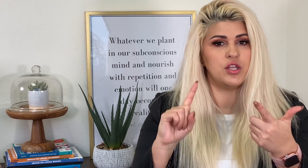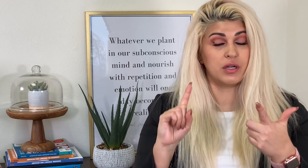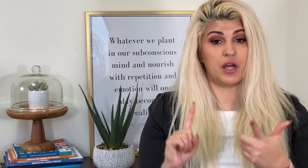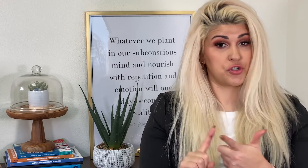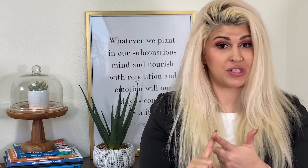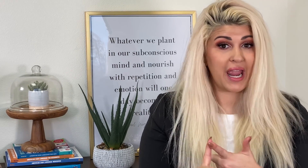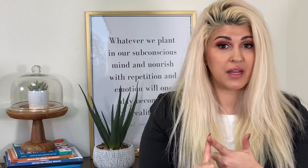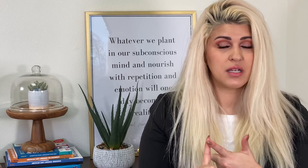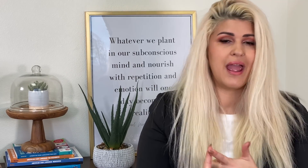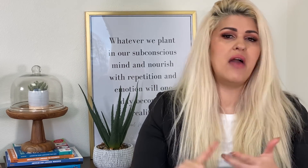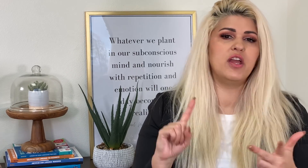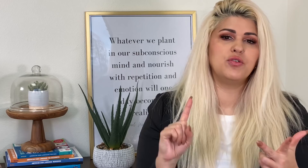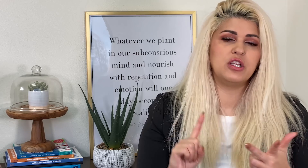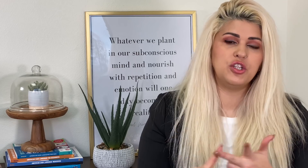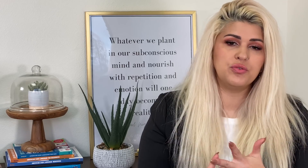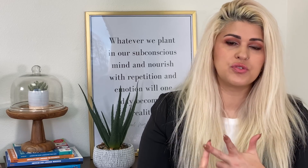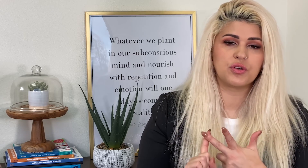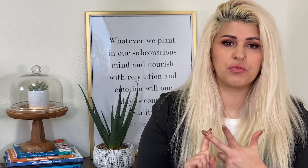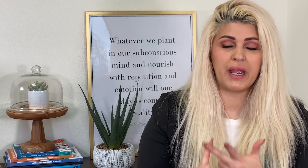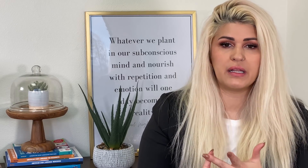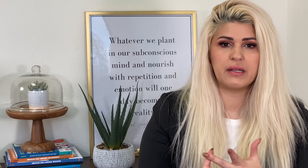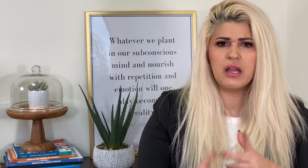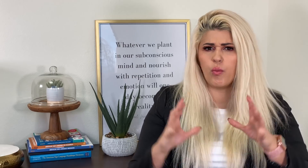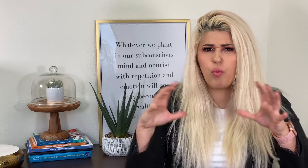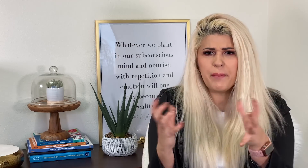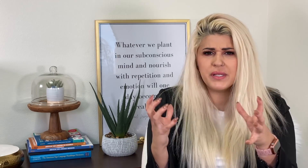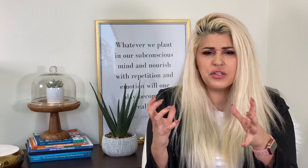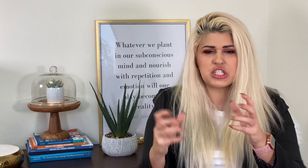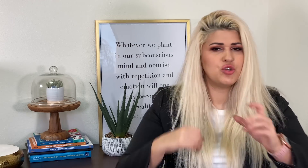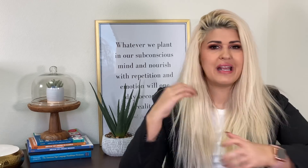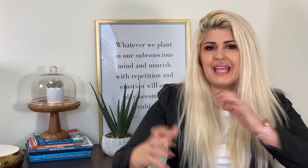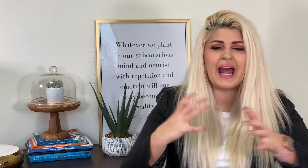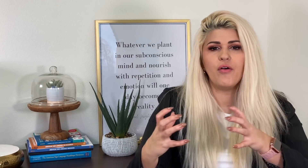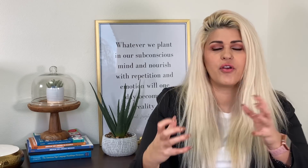that you can understand, and that you can use correctly. We wanna build this so you can get out there